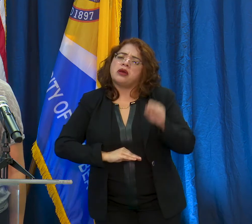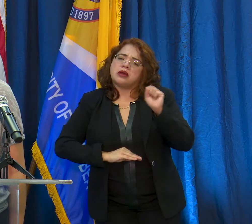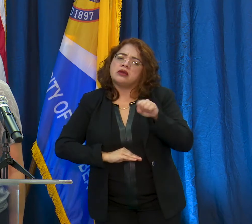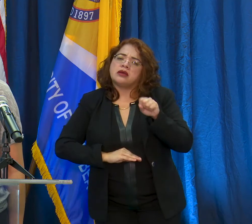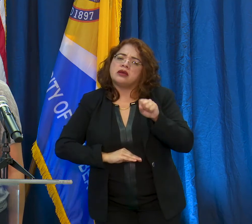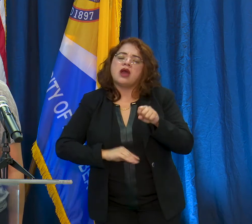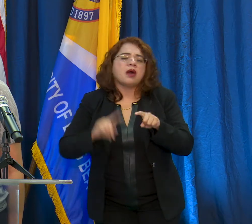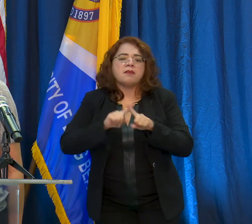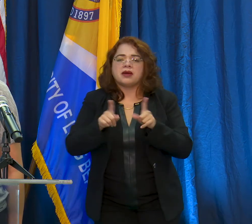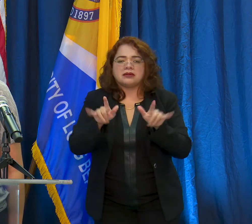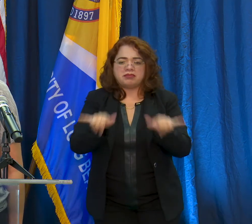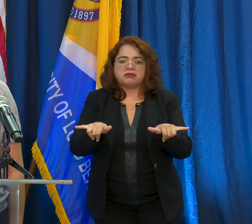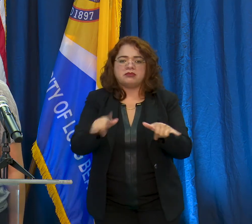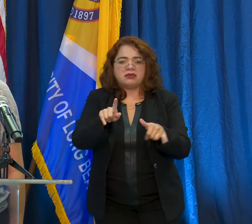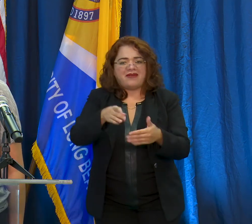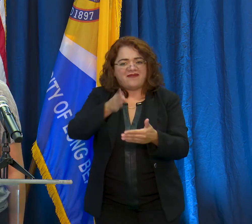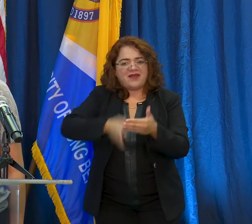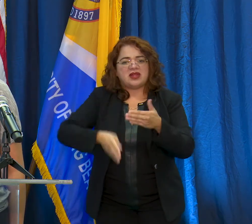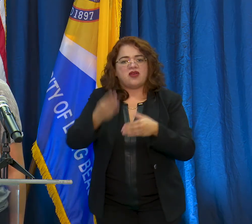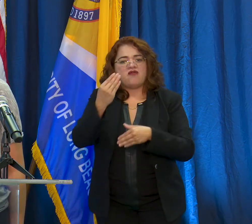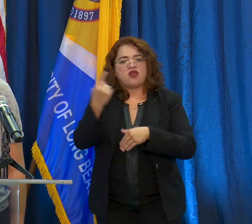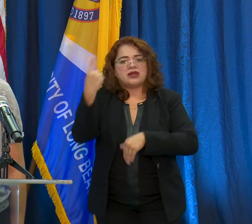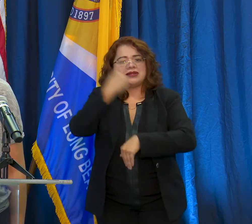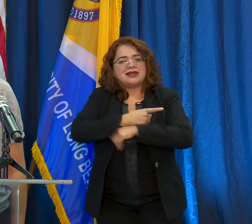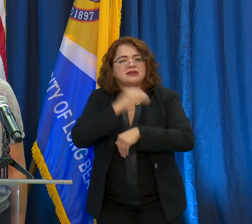finish your 14 days at home.